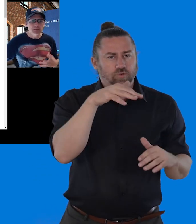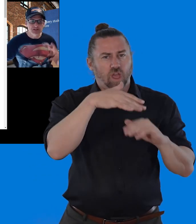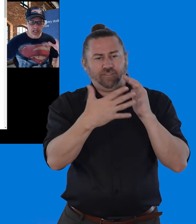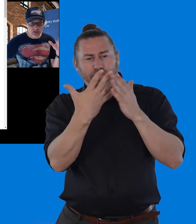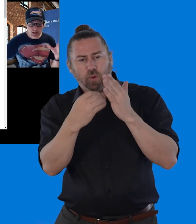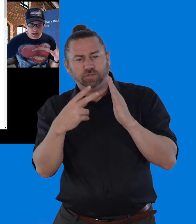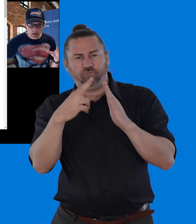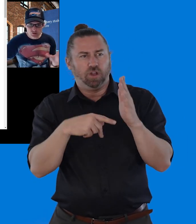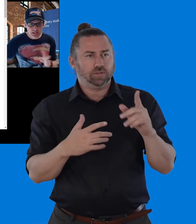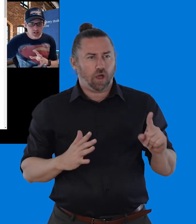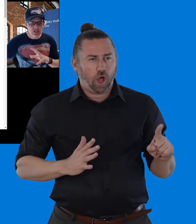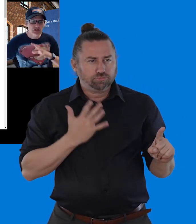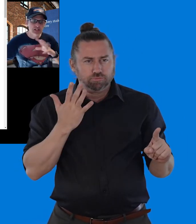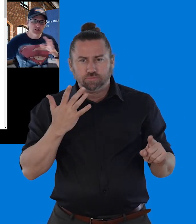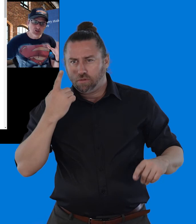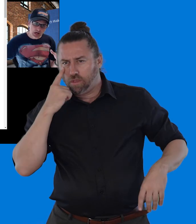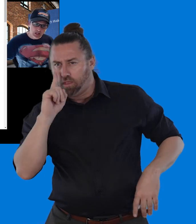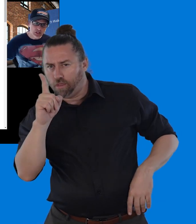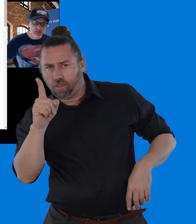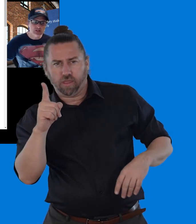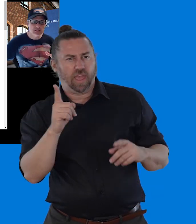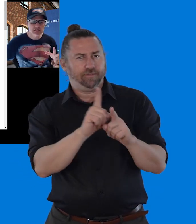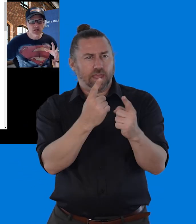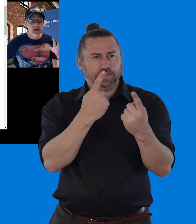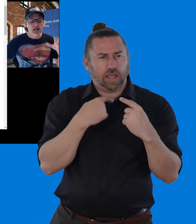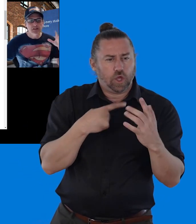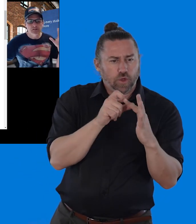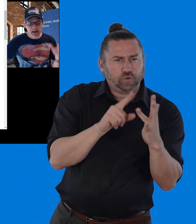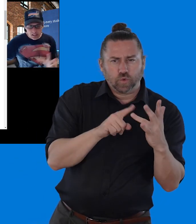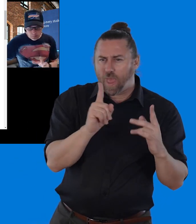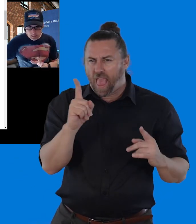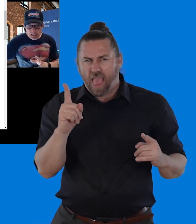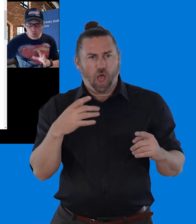there's introductions and instructions, et cetera. The availability.